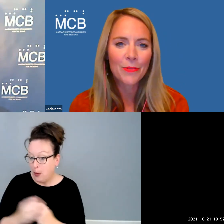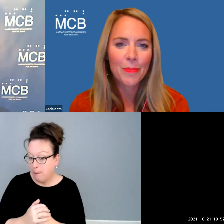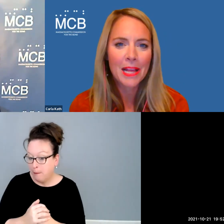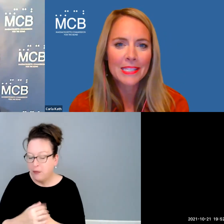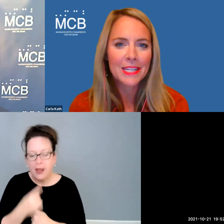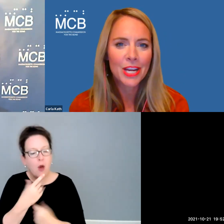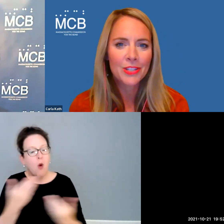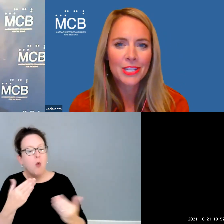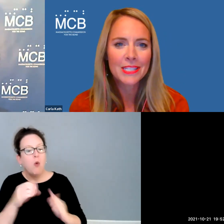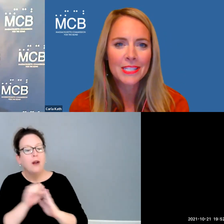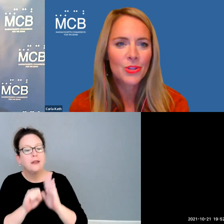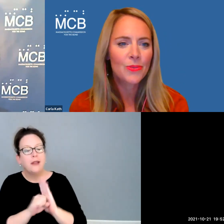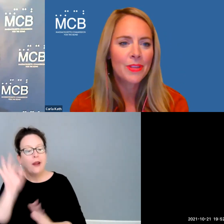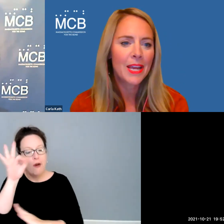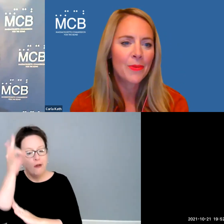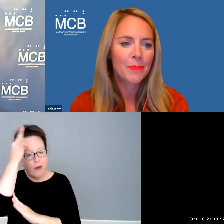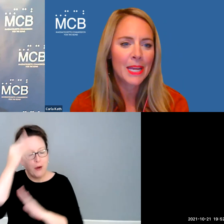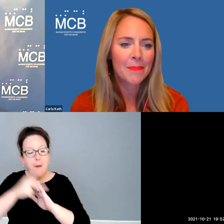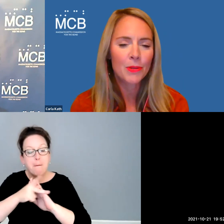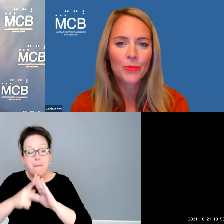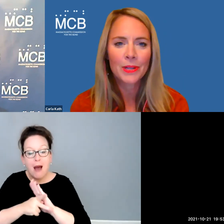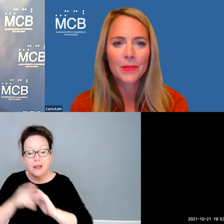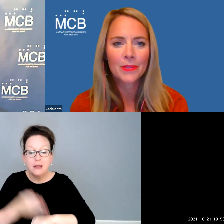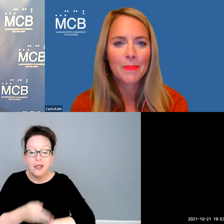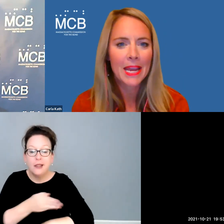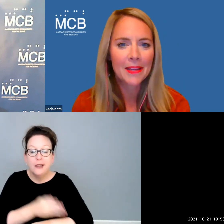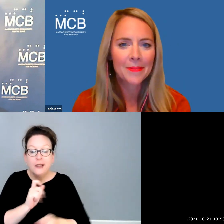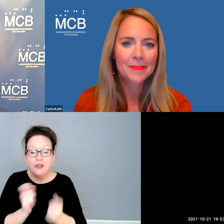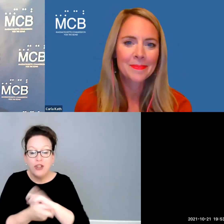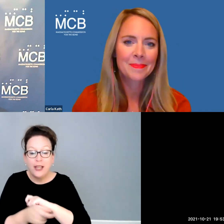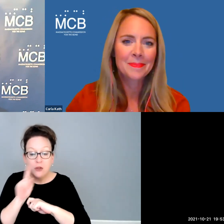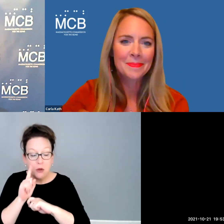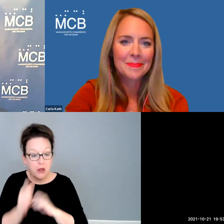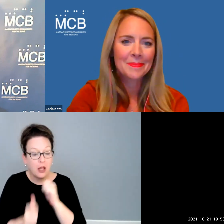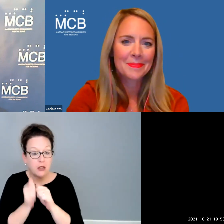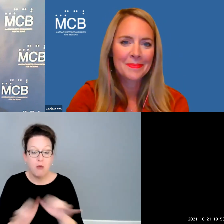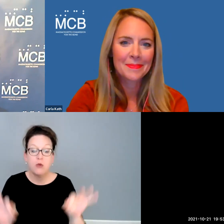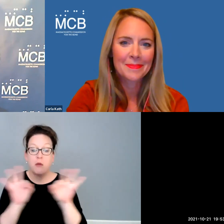or federal policy changes do you think would be most critical to make?" Yeah that's a great